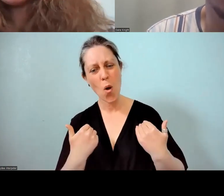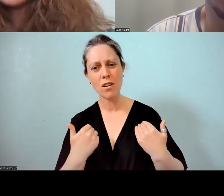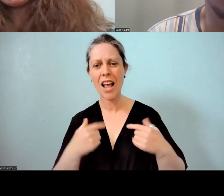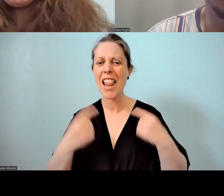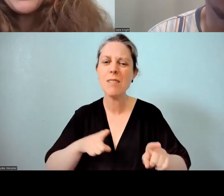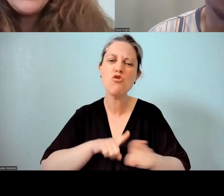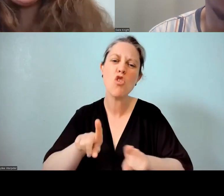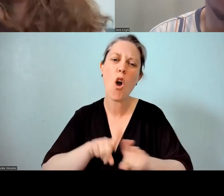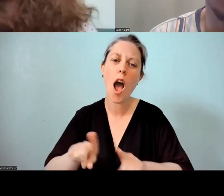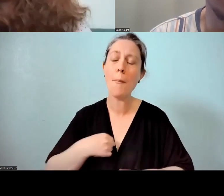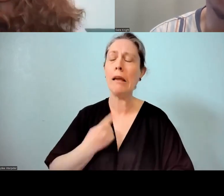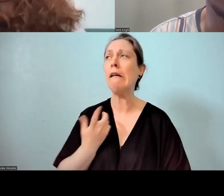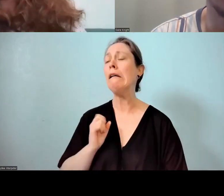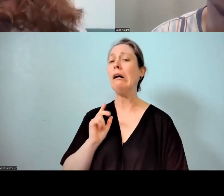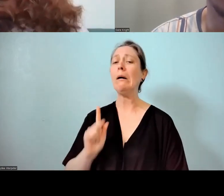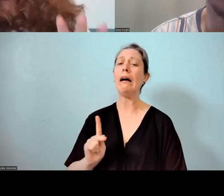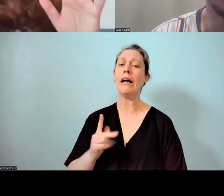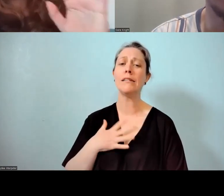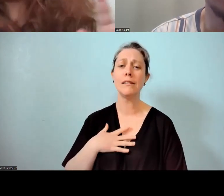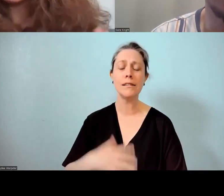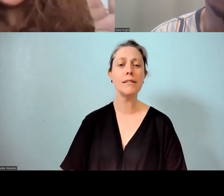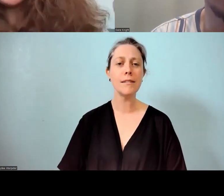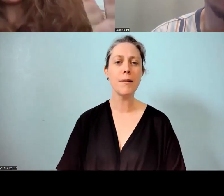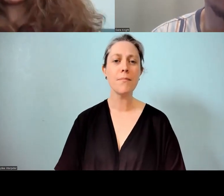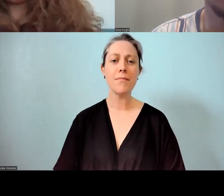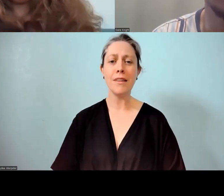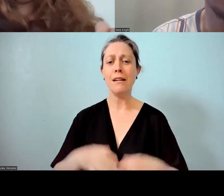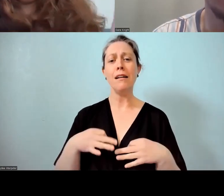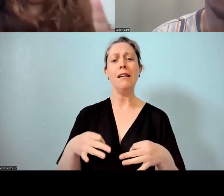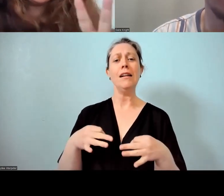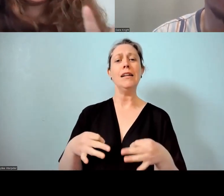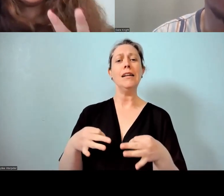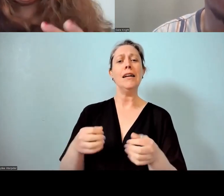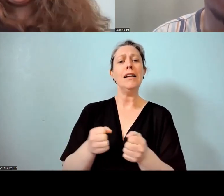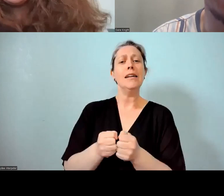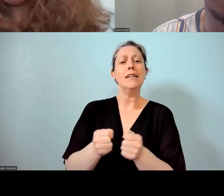And I'm like, "Okay." - Yeah. And you know, hesitantly, I've sort of let that, you know,